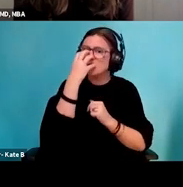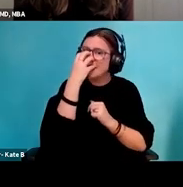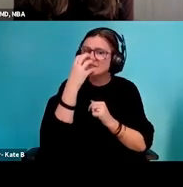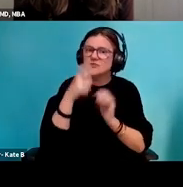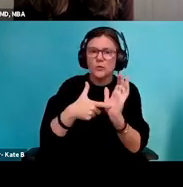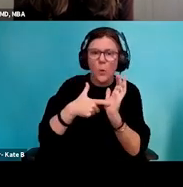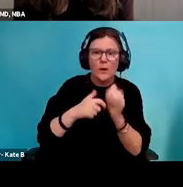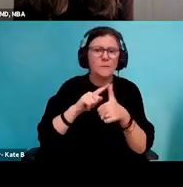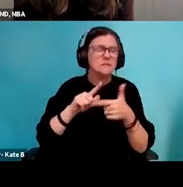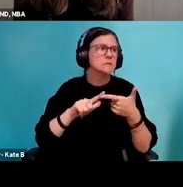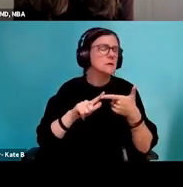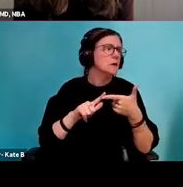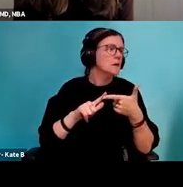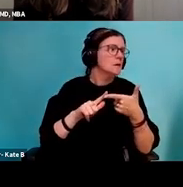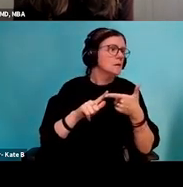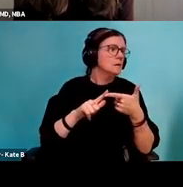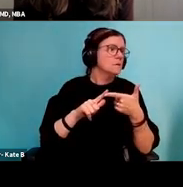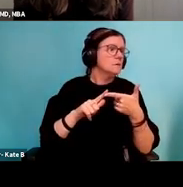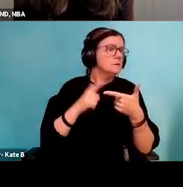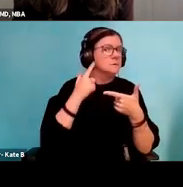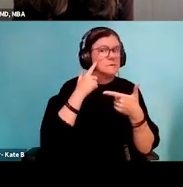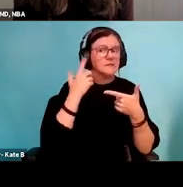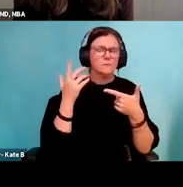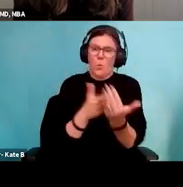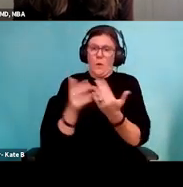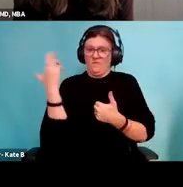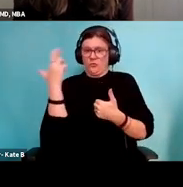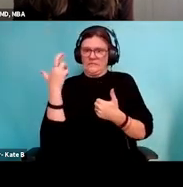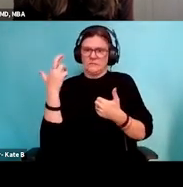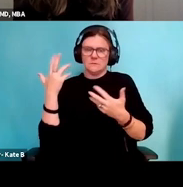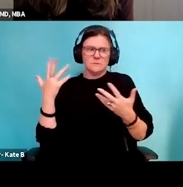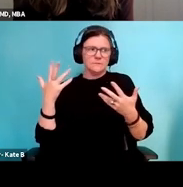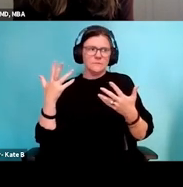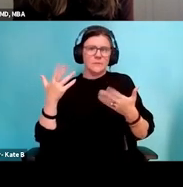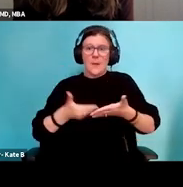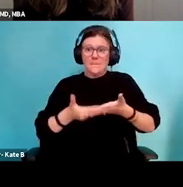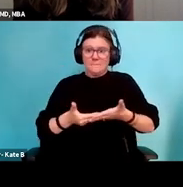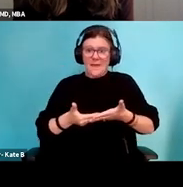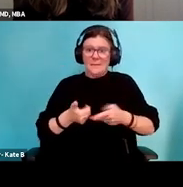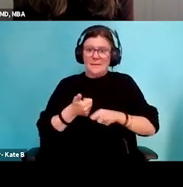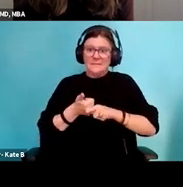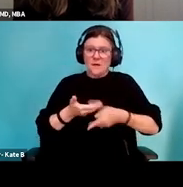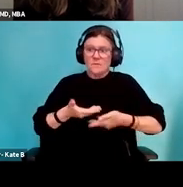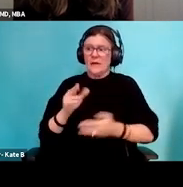or if there are concerns for whatever reason, the infant might have to go to the NICU, all